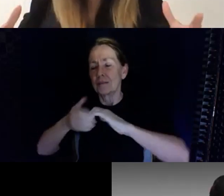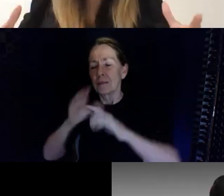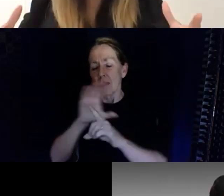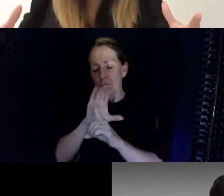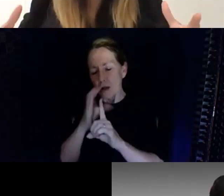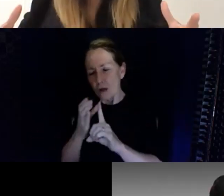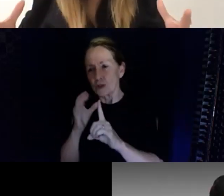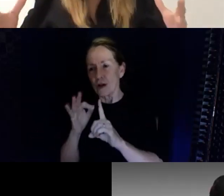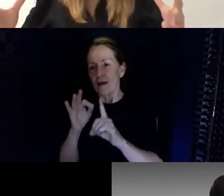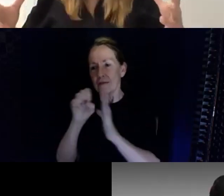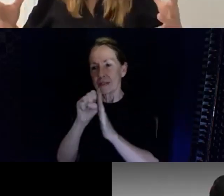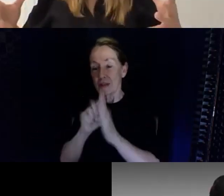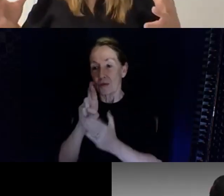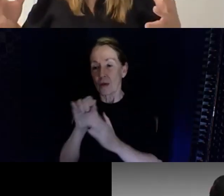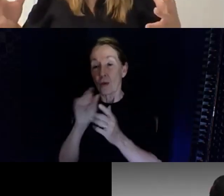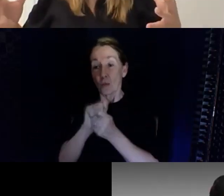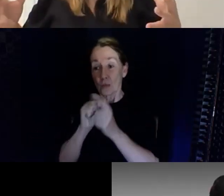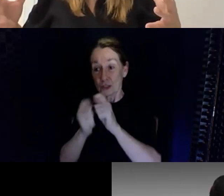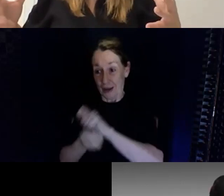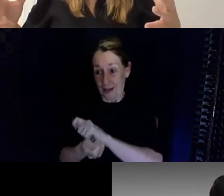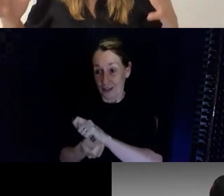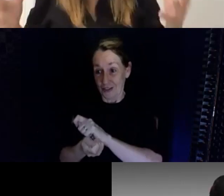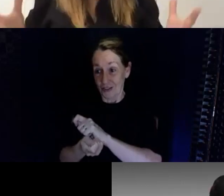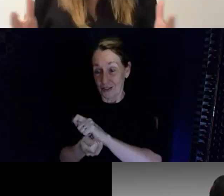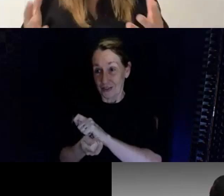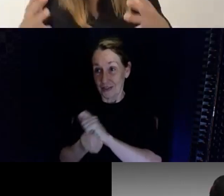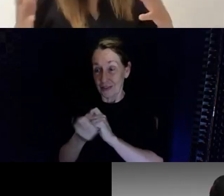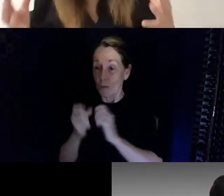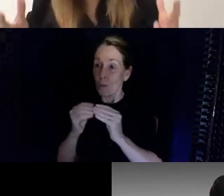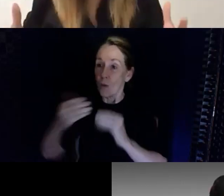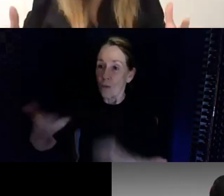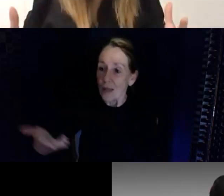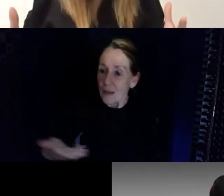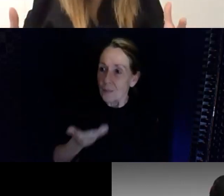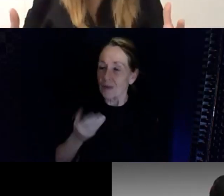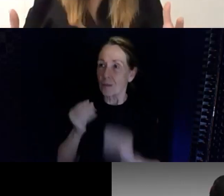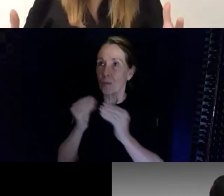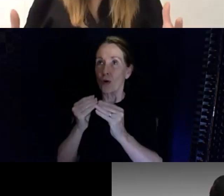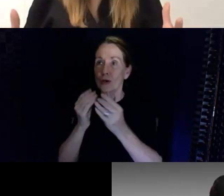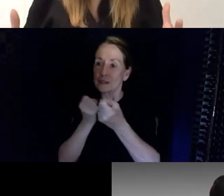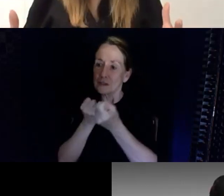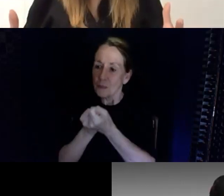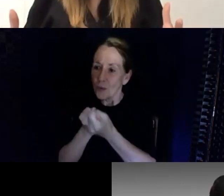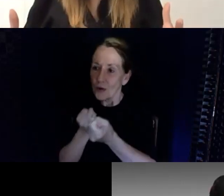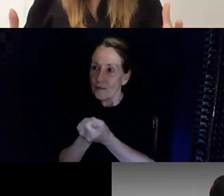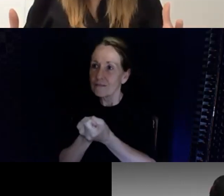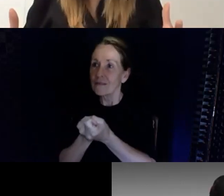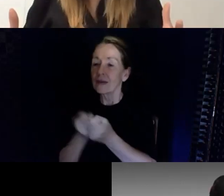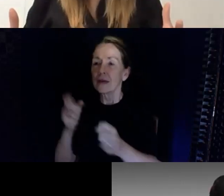AND HOPEFULLY WITH HSTP AND HOPEFULLY THE INTERPRETER TRAINING PROGRAM, HOPEFULLY MORE COLLABORATION CAN EXIST. AND THE CULTURE OF THE STATE CAN CHANGE A LITTLE BIT.